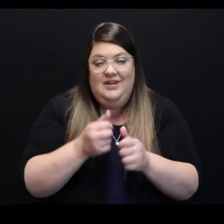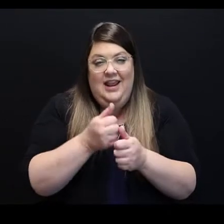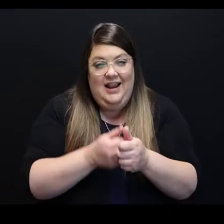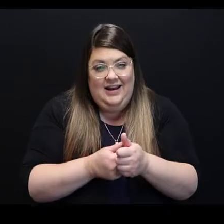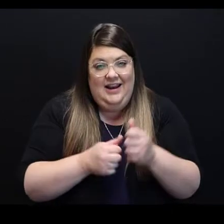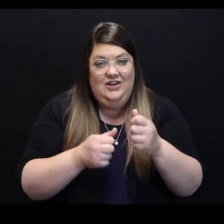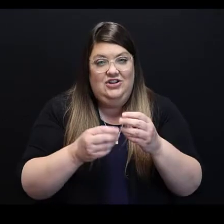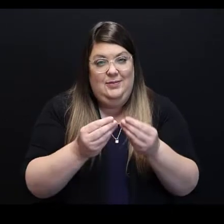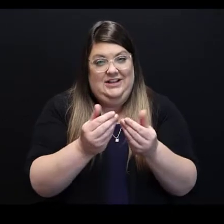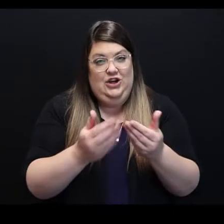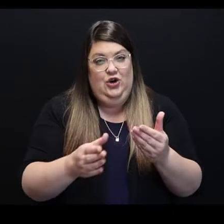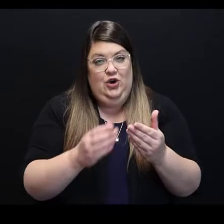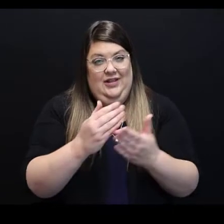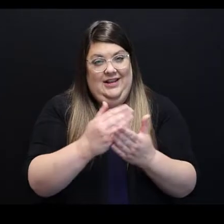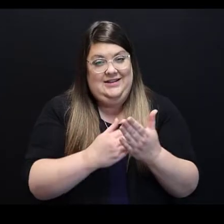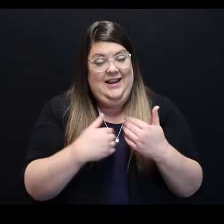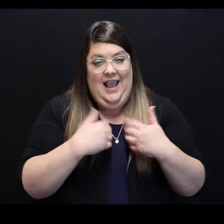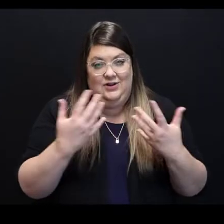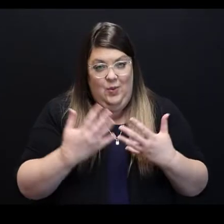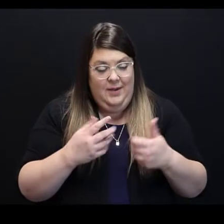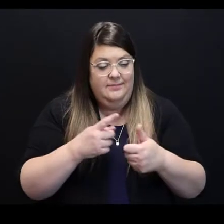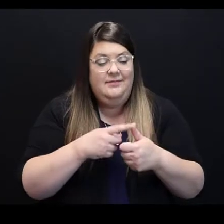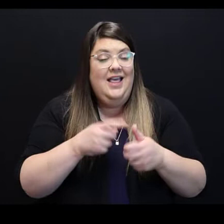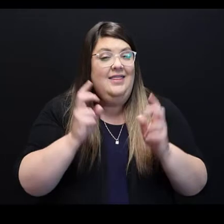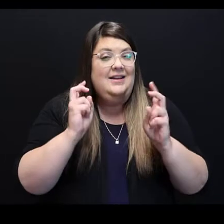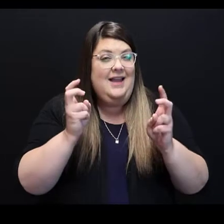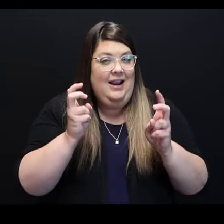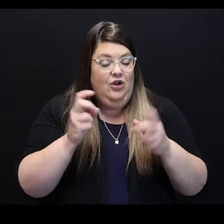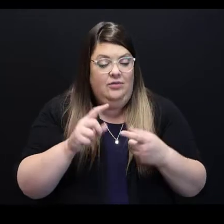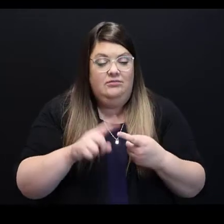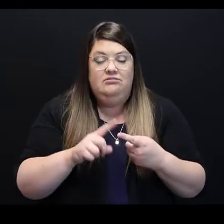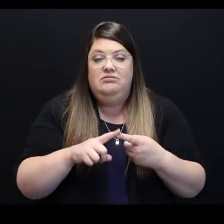the title of the material, a brief description of the material,